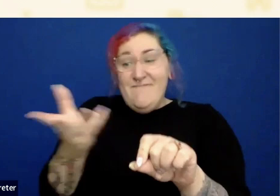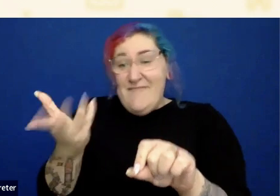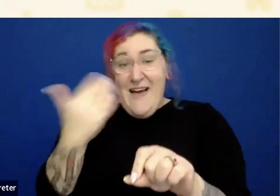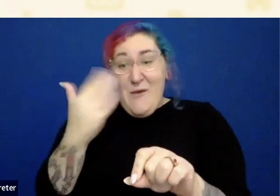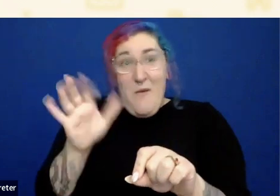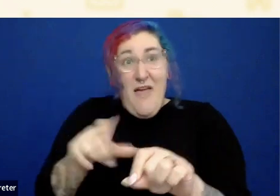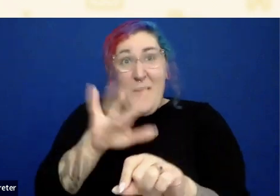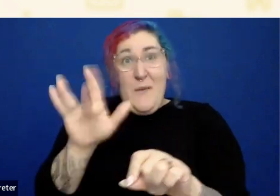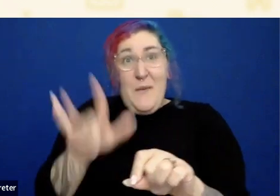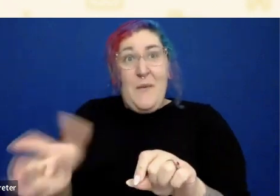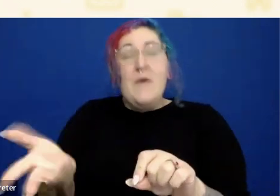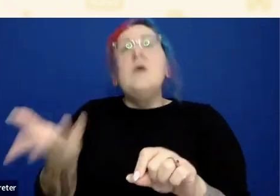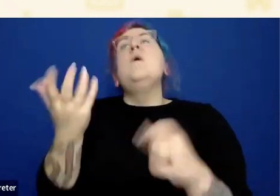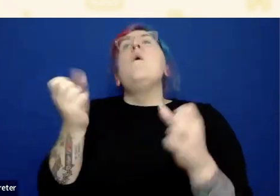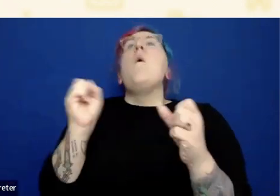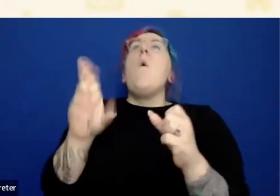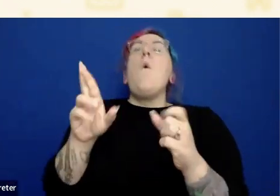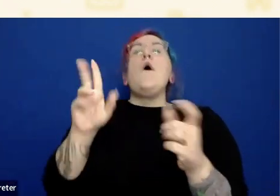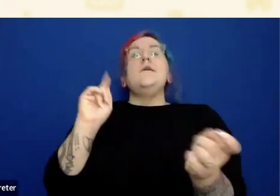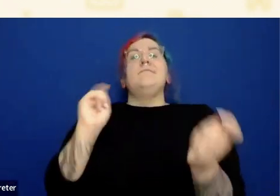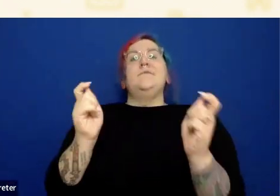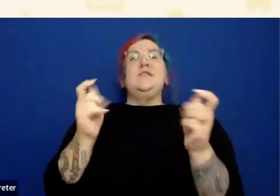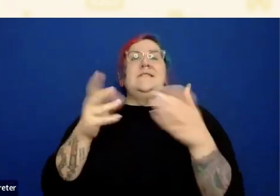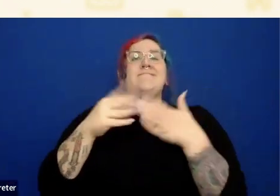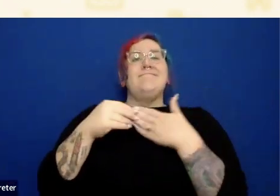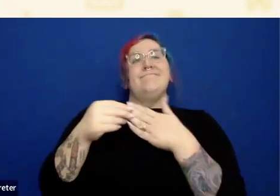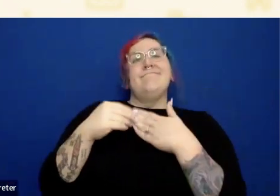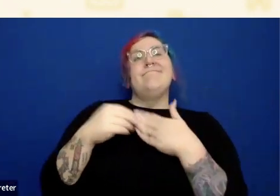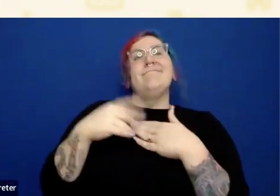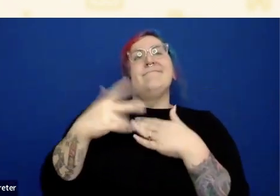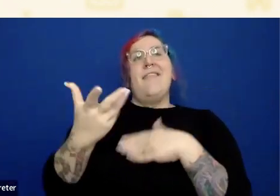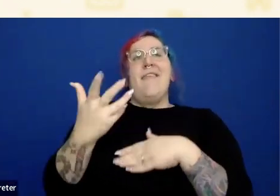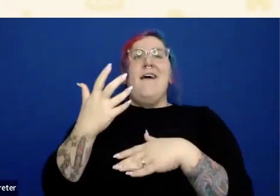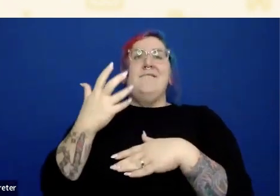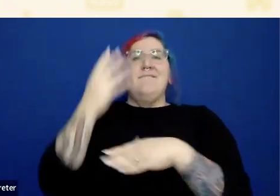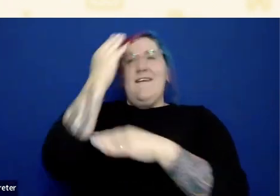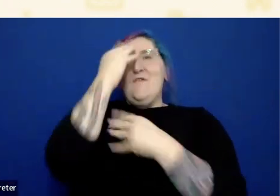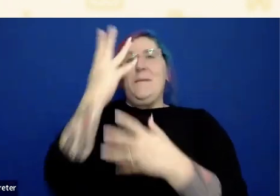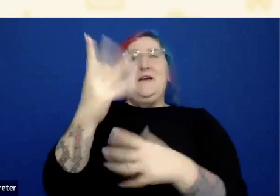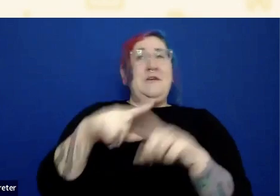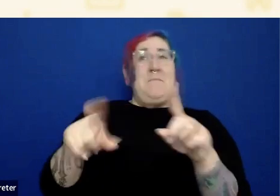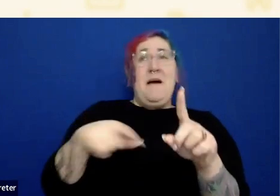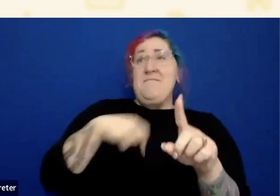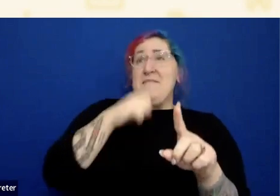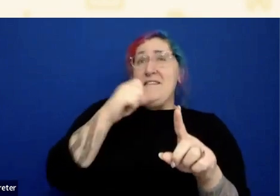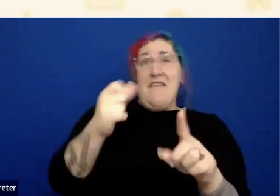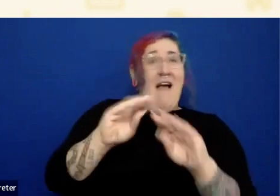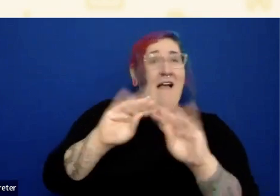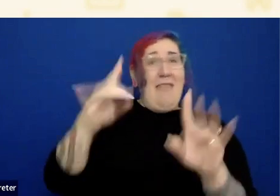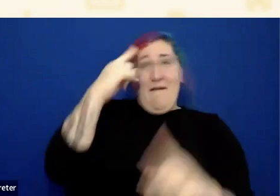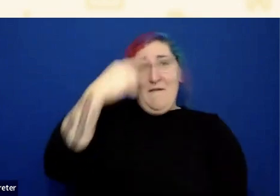Dynamic content that isn't being properly signaled to me. So that's that.